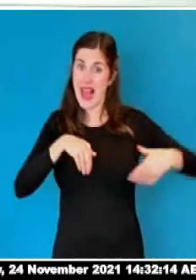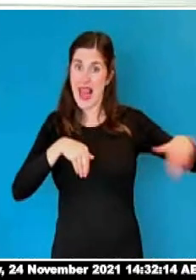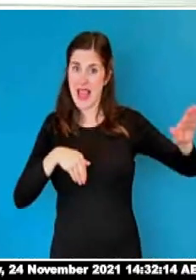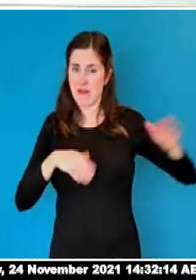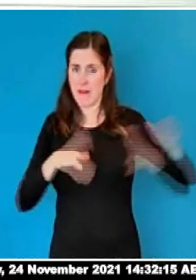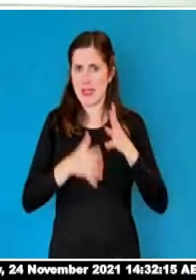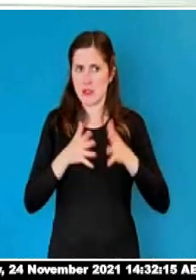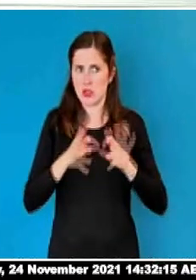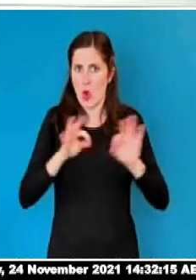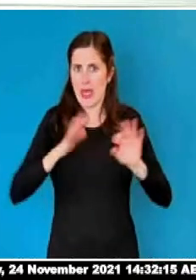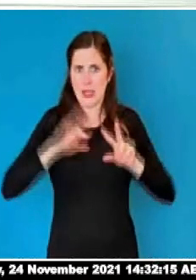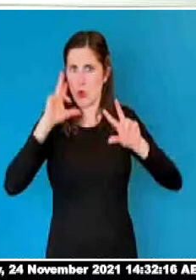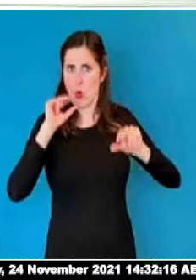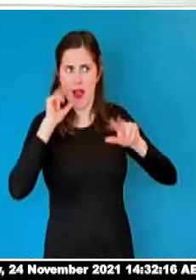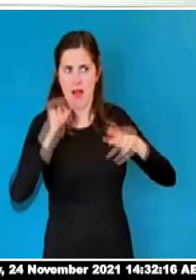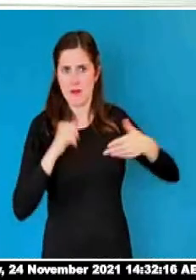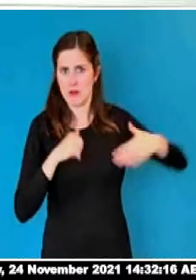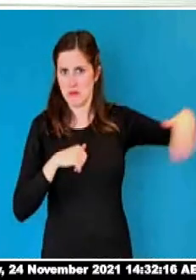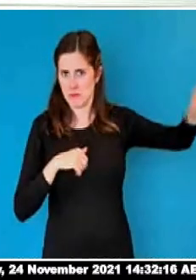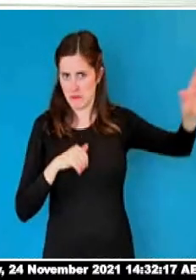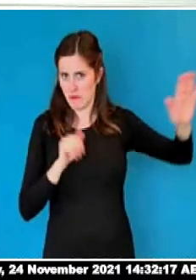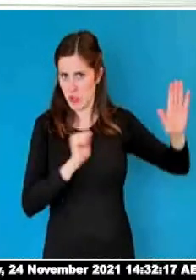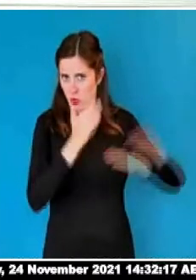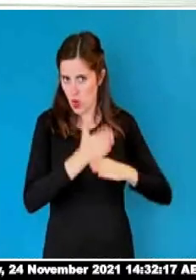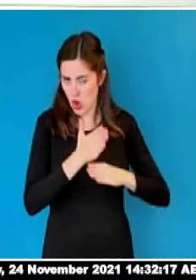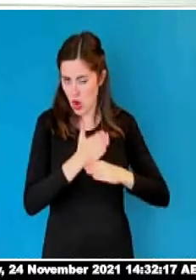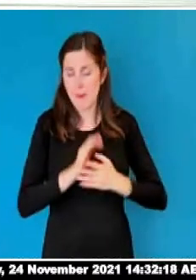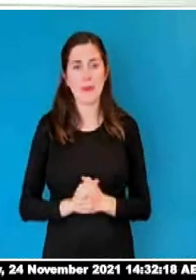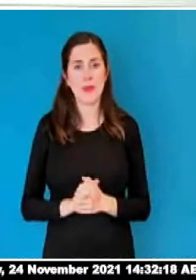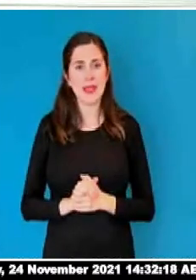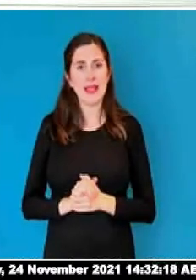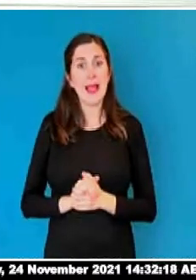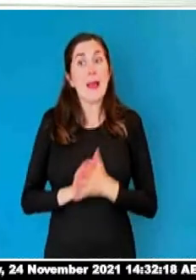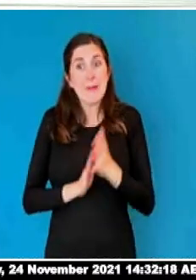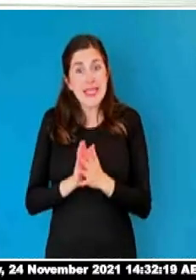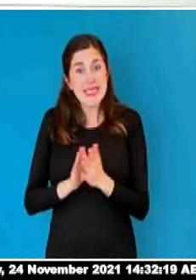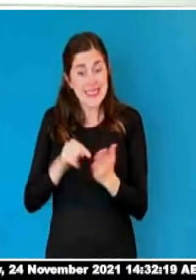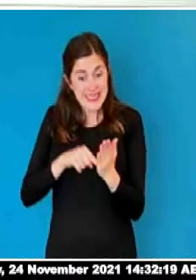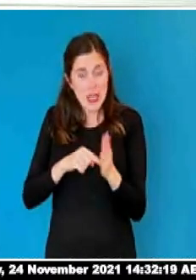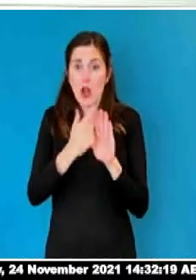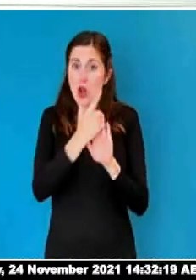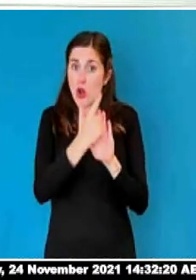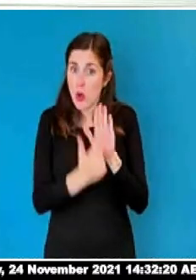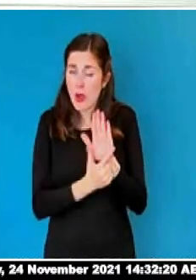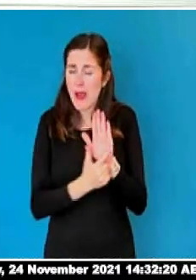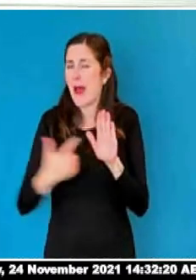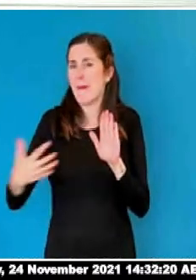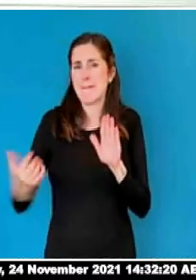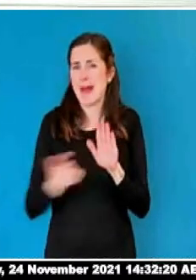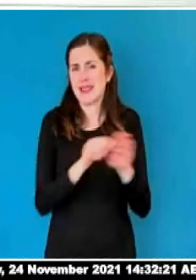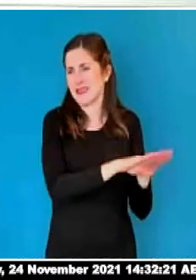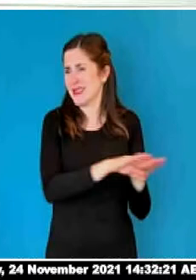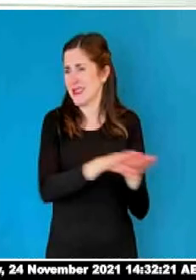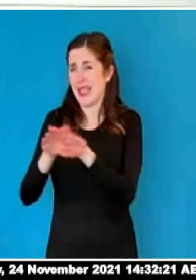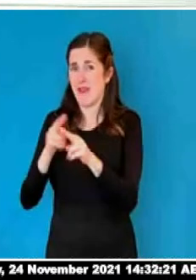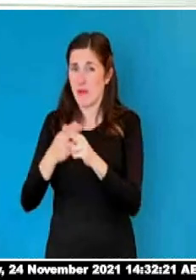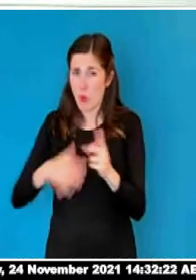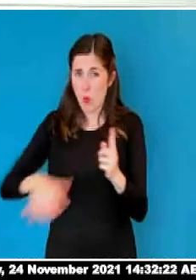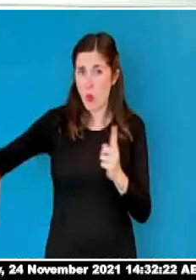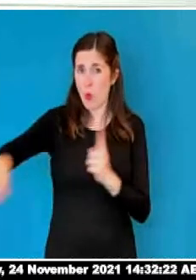trying to clarify that we believe that the application of the laws must be the same for all workers and others in a workplace.